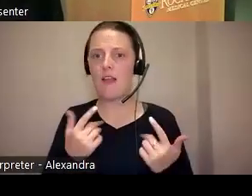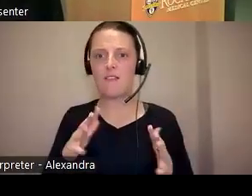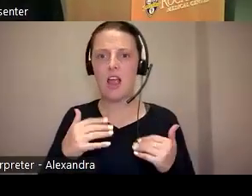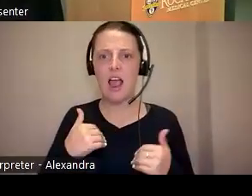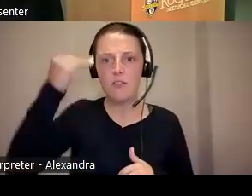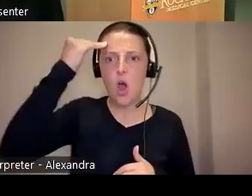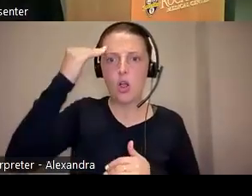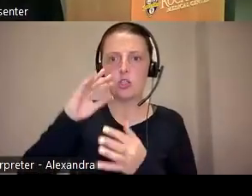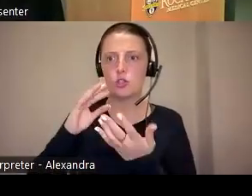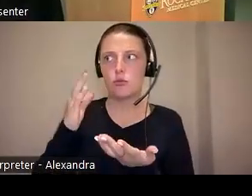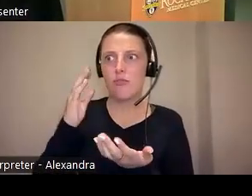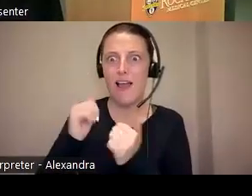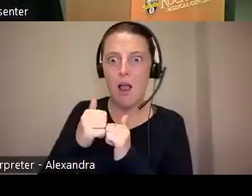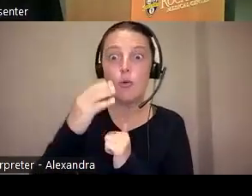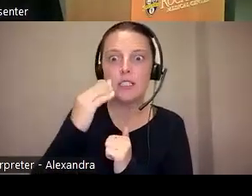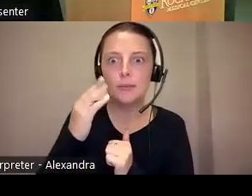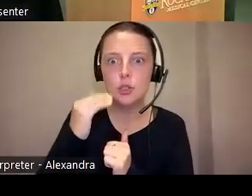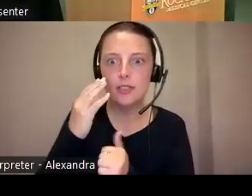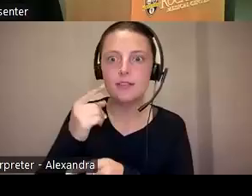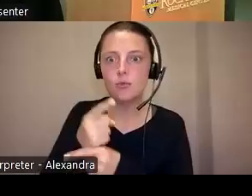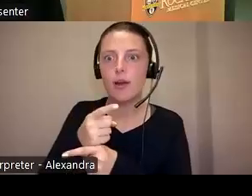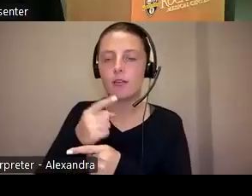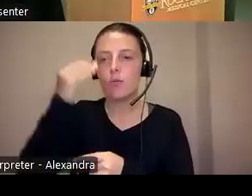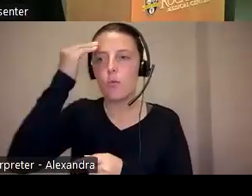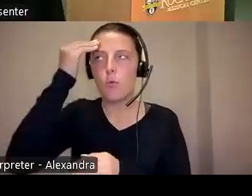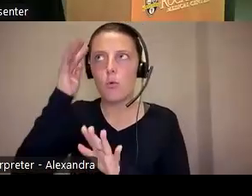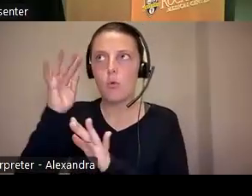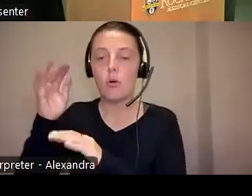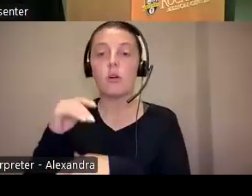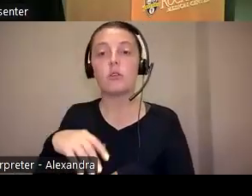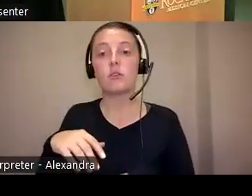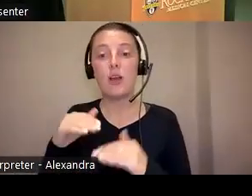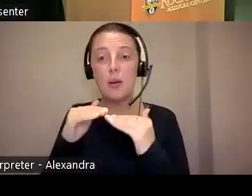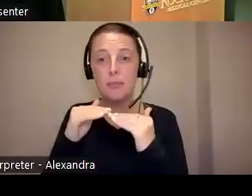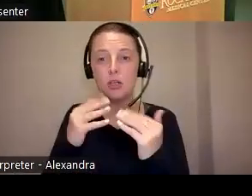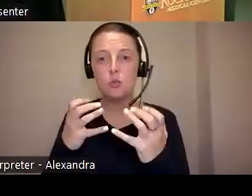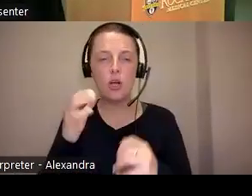devastating, debilitating. And the peers want to harness that, learn more about it, and help them